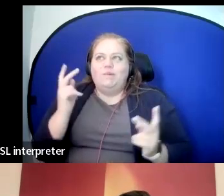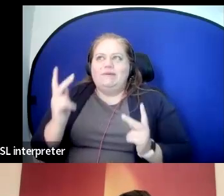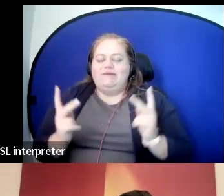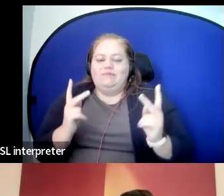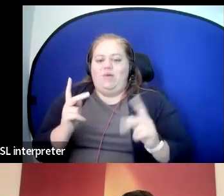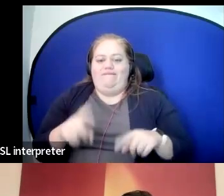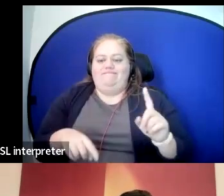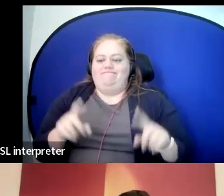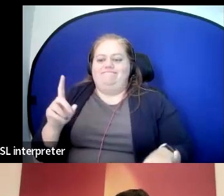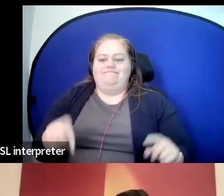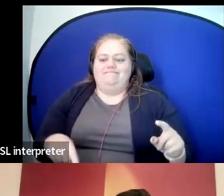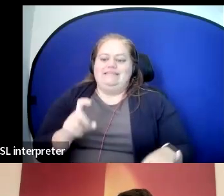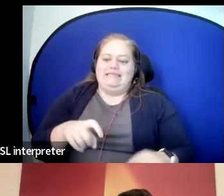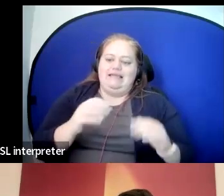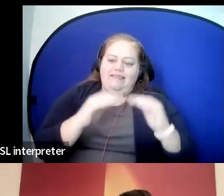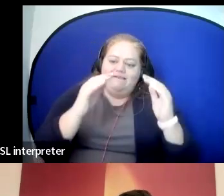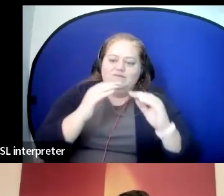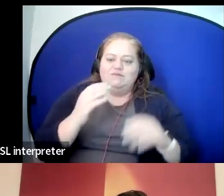So I hope that this is a starting point.